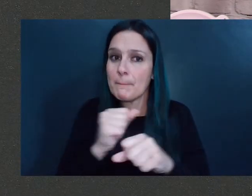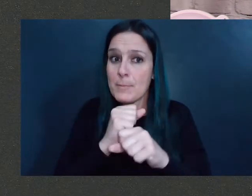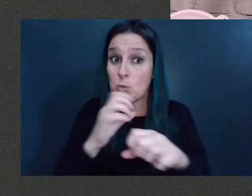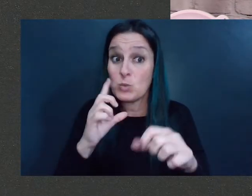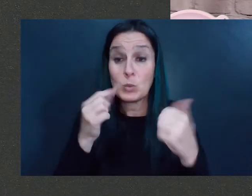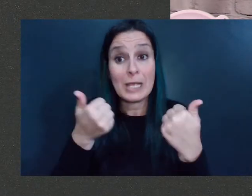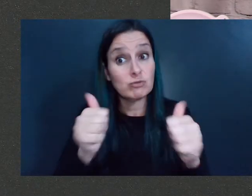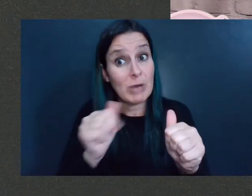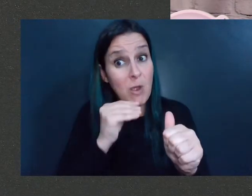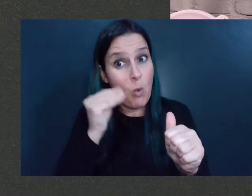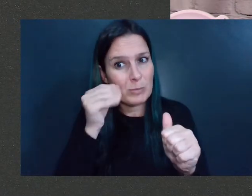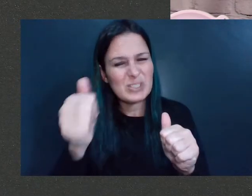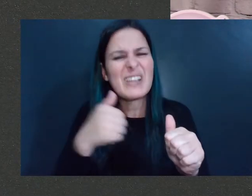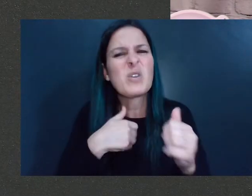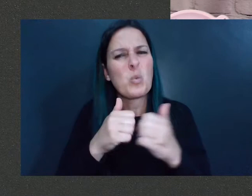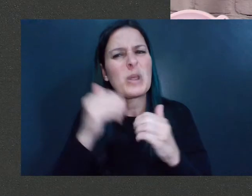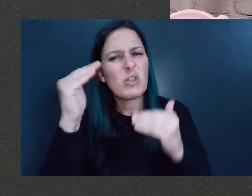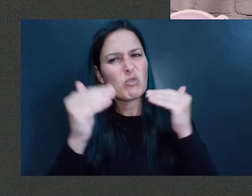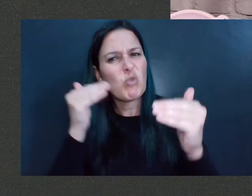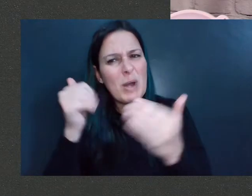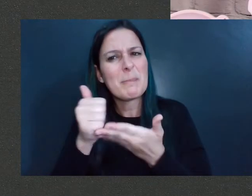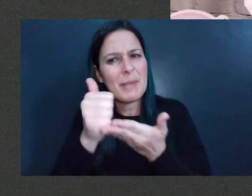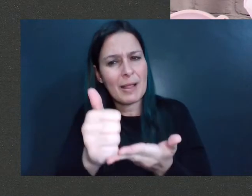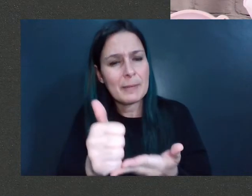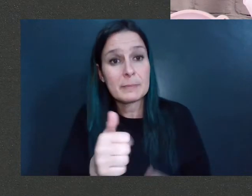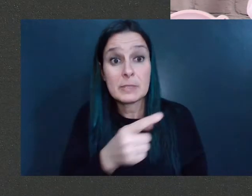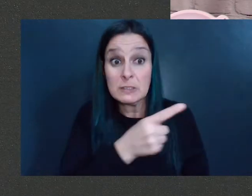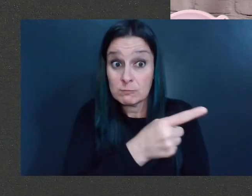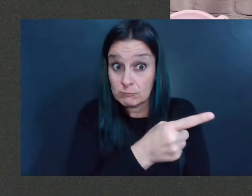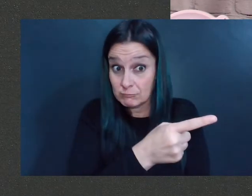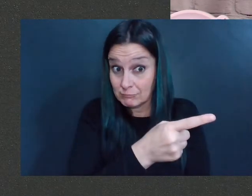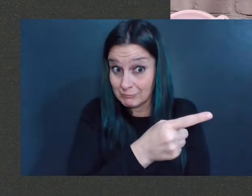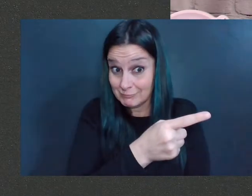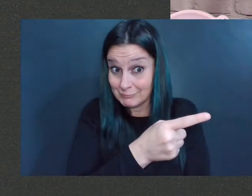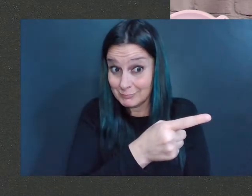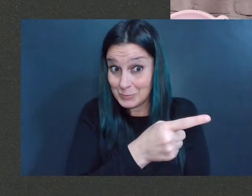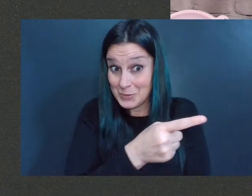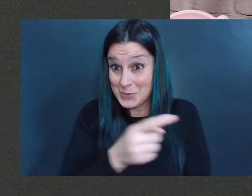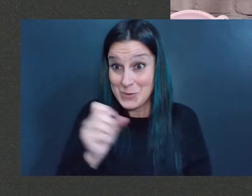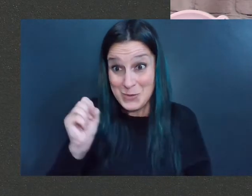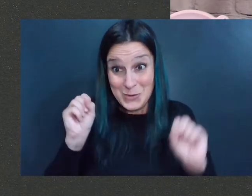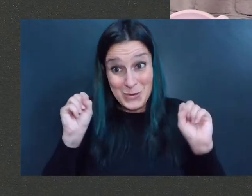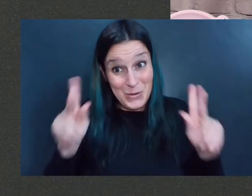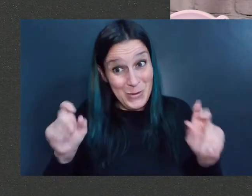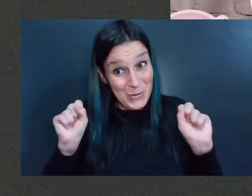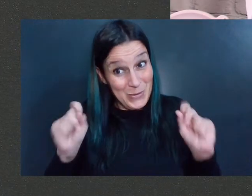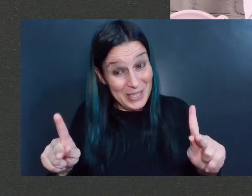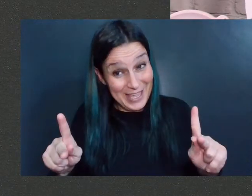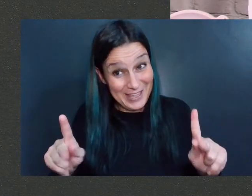You'll have to probably get a grownup to help you. I'm gonna stretch the balloon around. Okay, I wonder if this is gonna work.